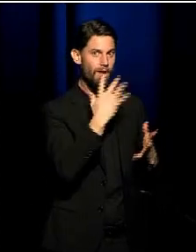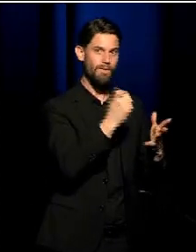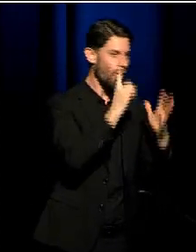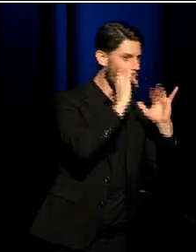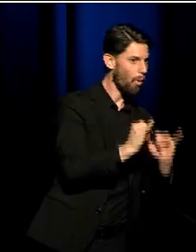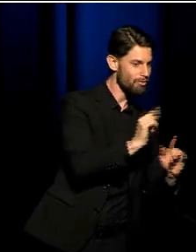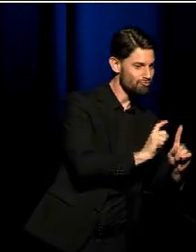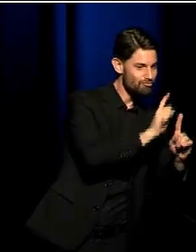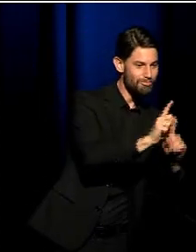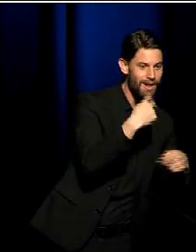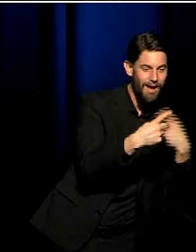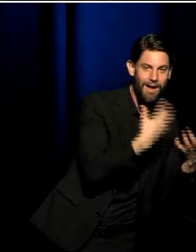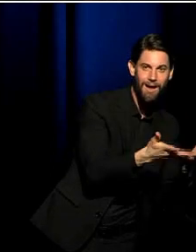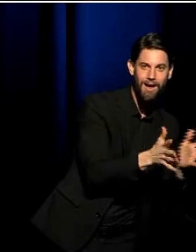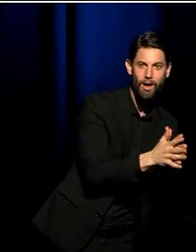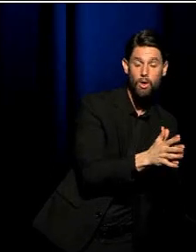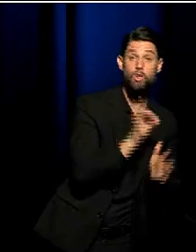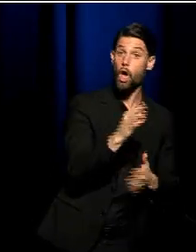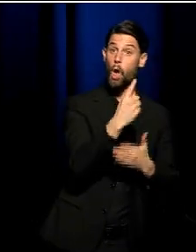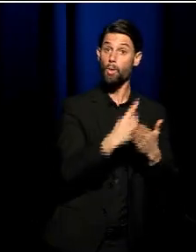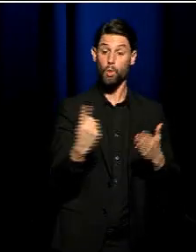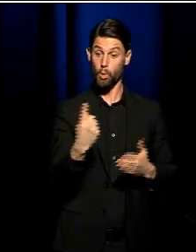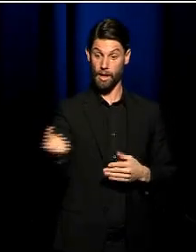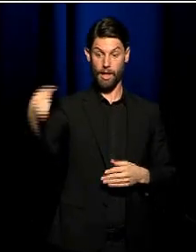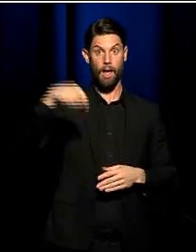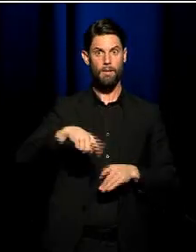be a formal witness before the Commission to access